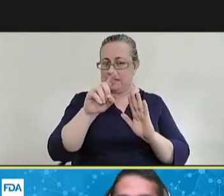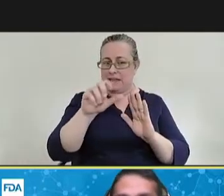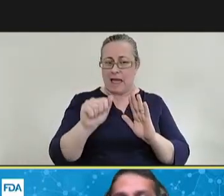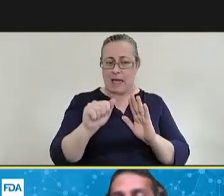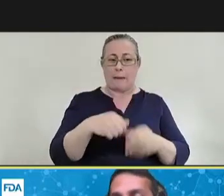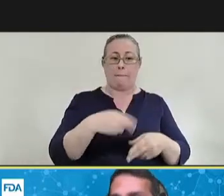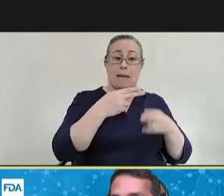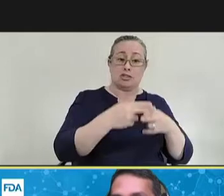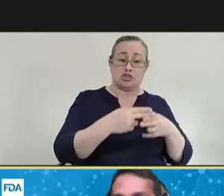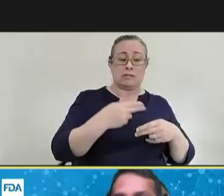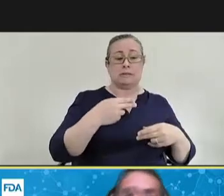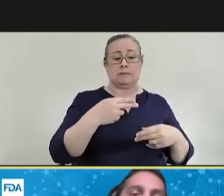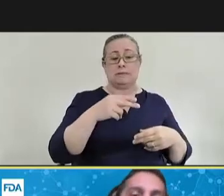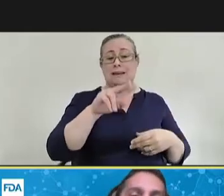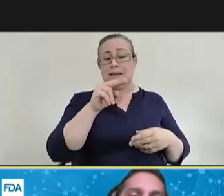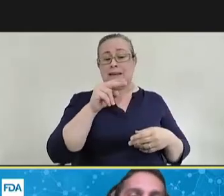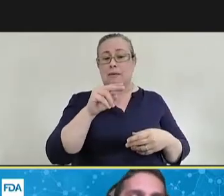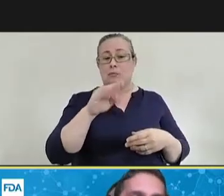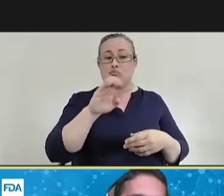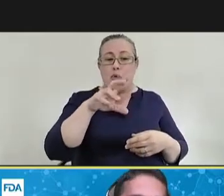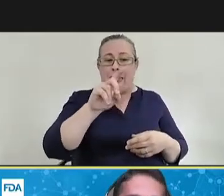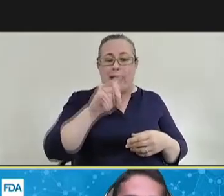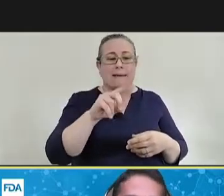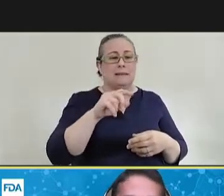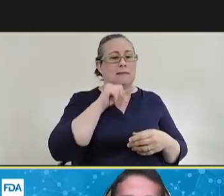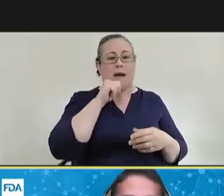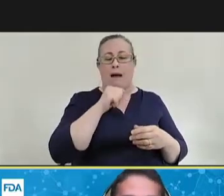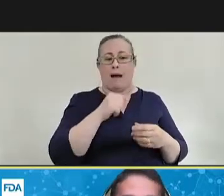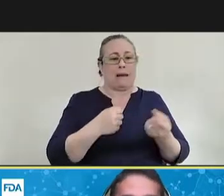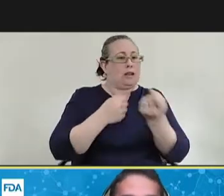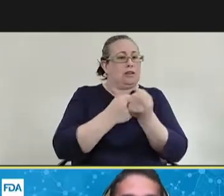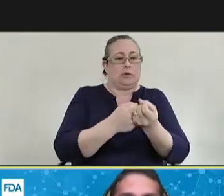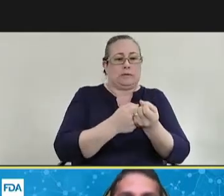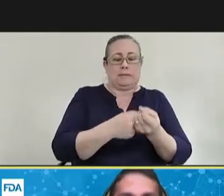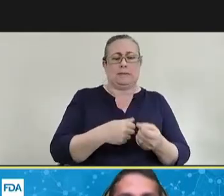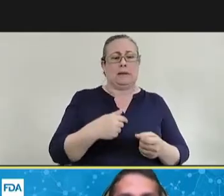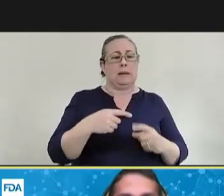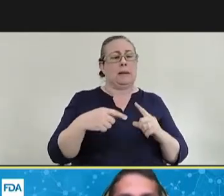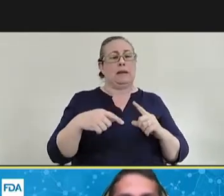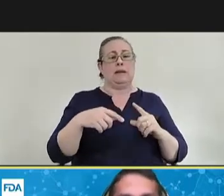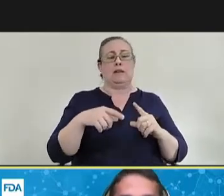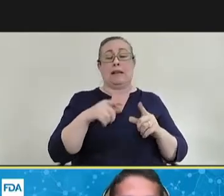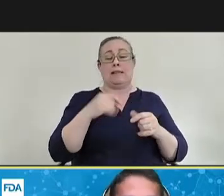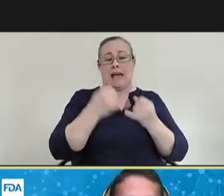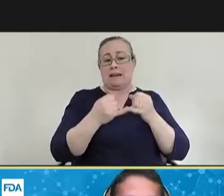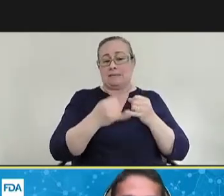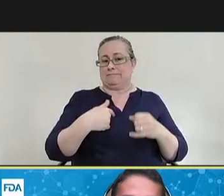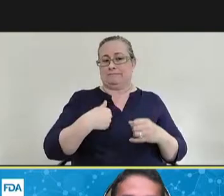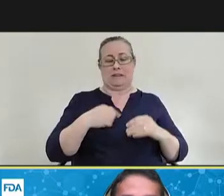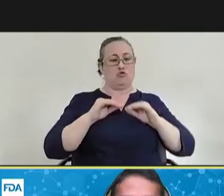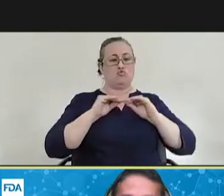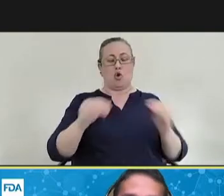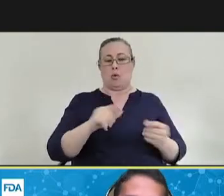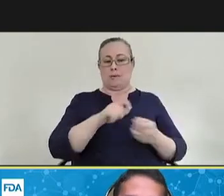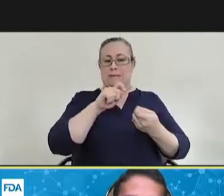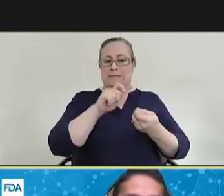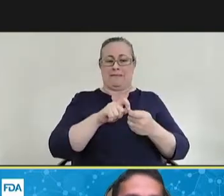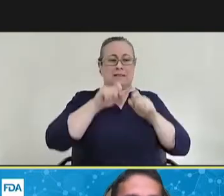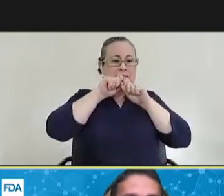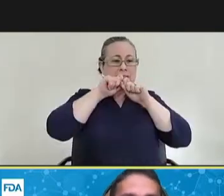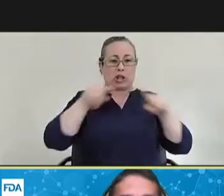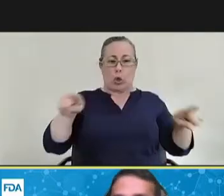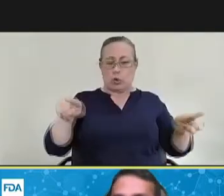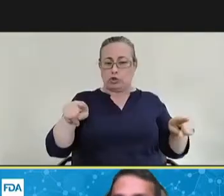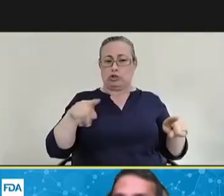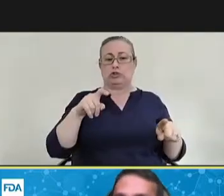are not endorsements. And finally, I don't have any particular disclosures to state.